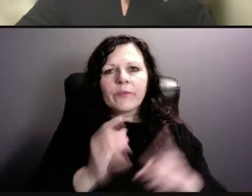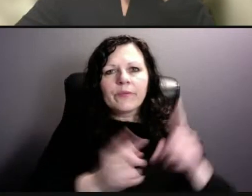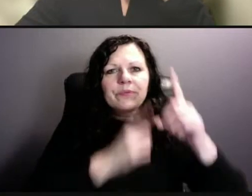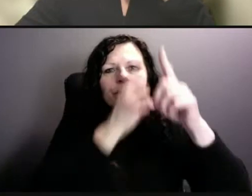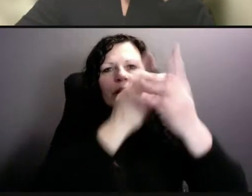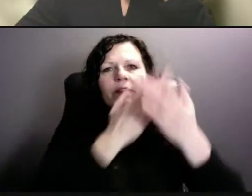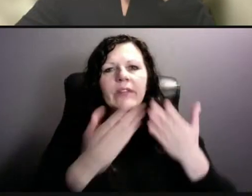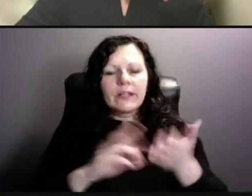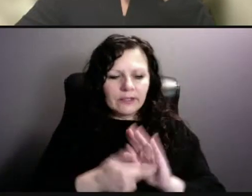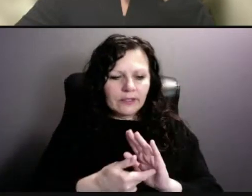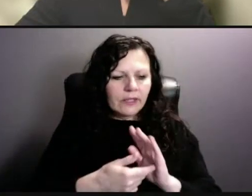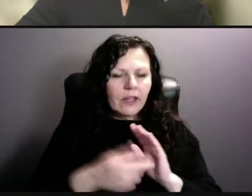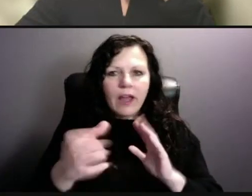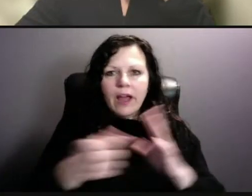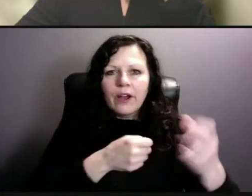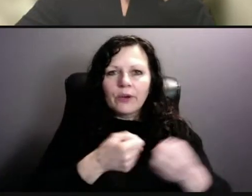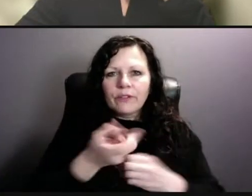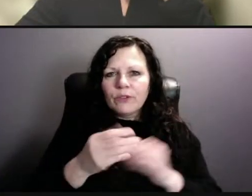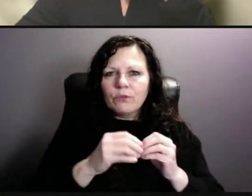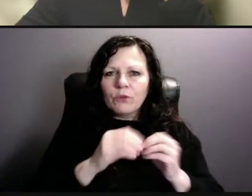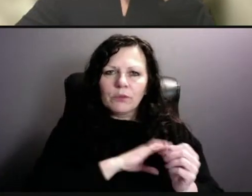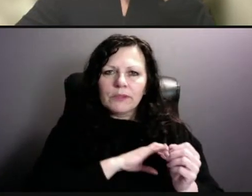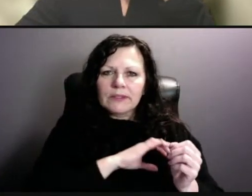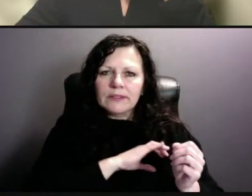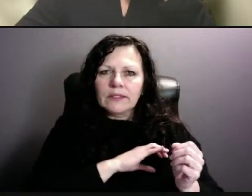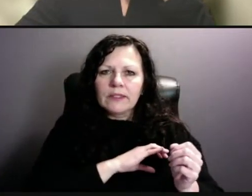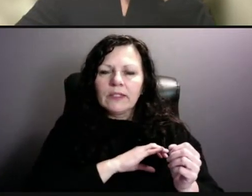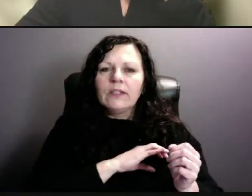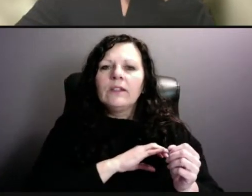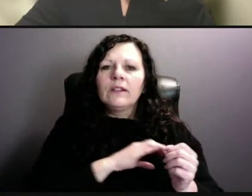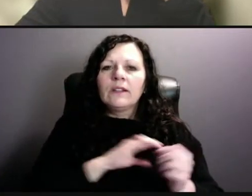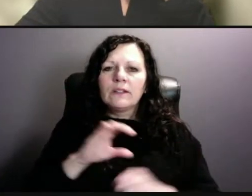THE HOMELESS SERVICES.